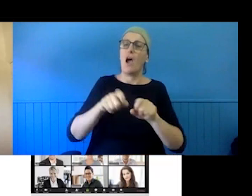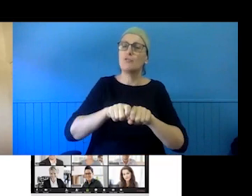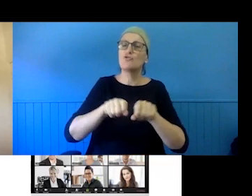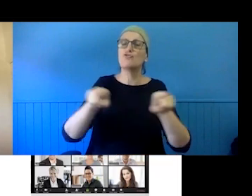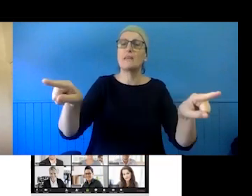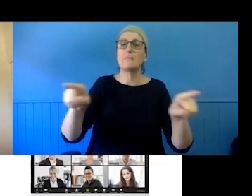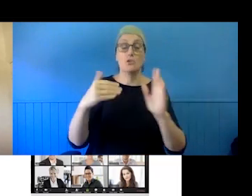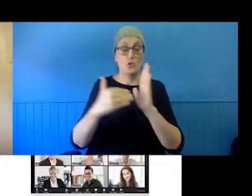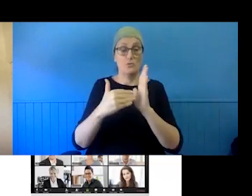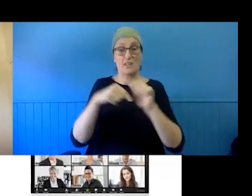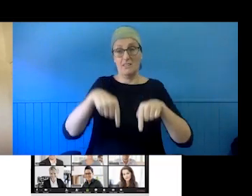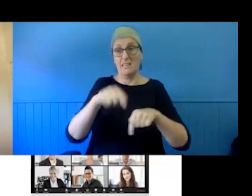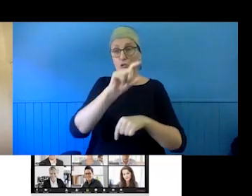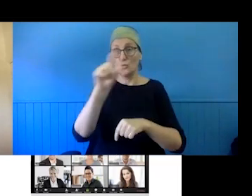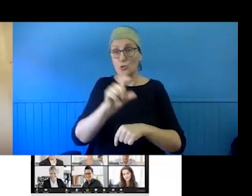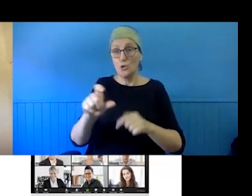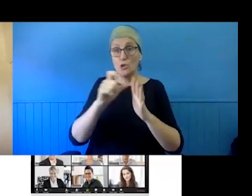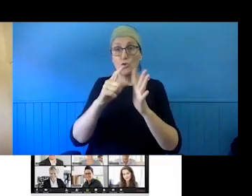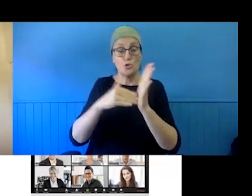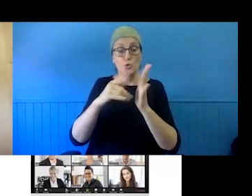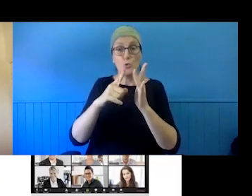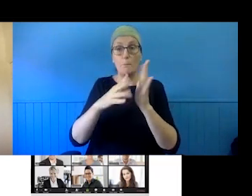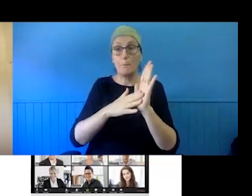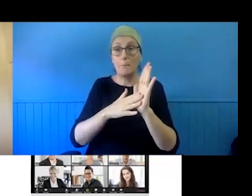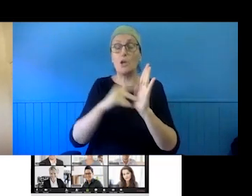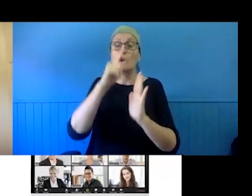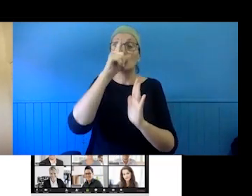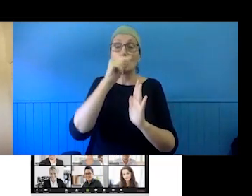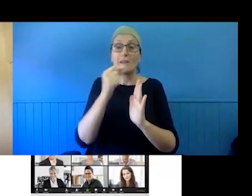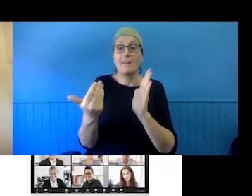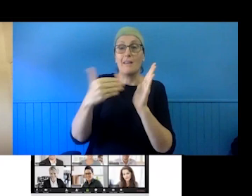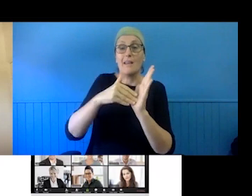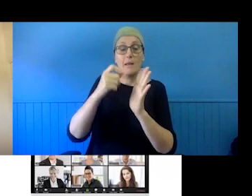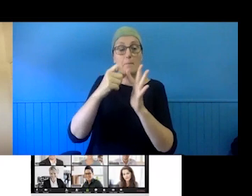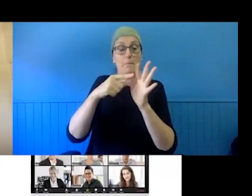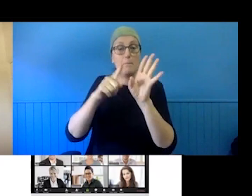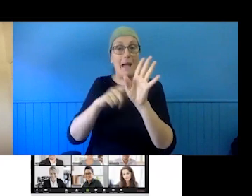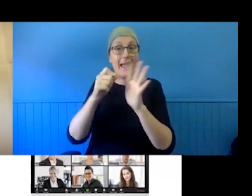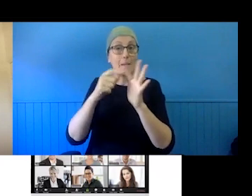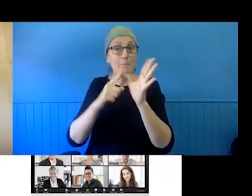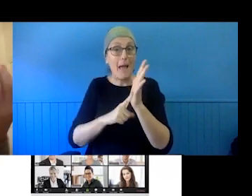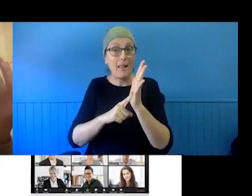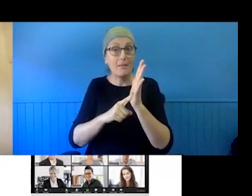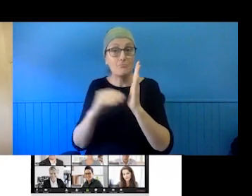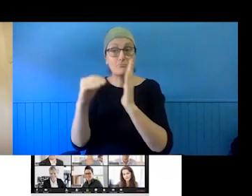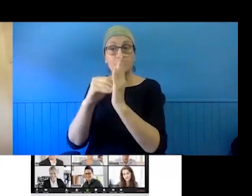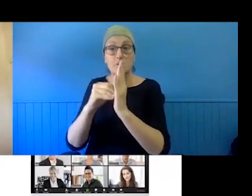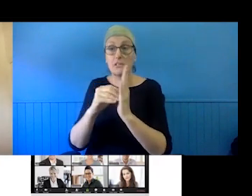PayPal plug-in that allows you to - I could ask somebody for a donation. Obviously we've talked about things like Facebook. Facebook's the